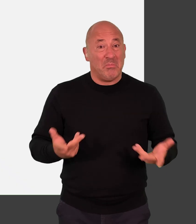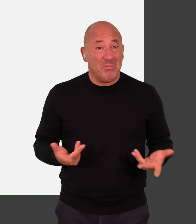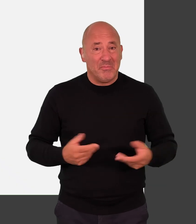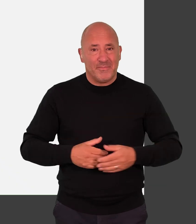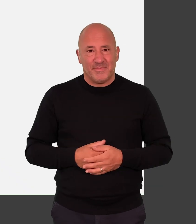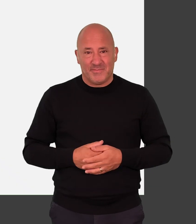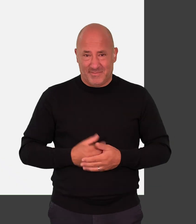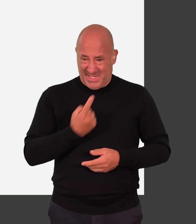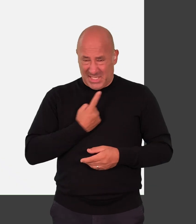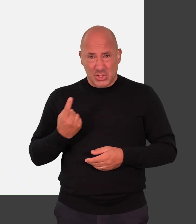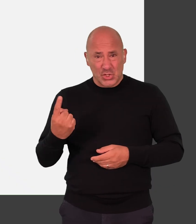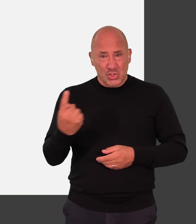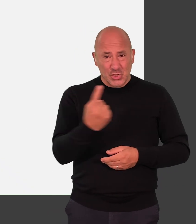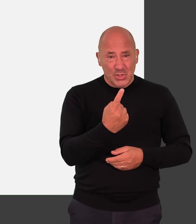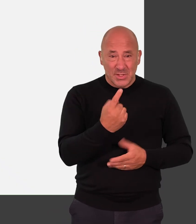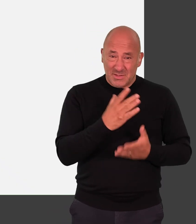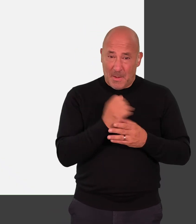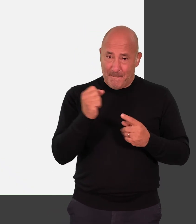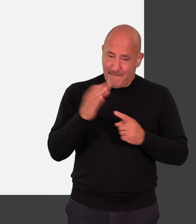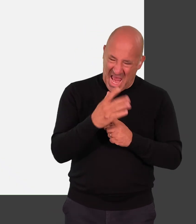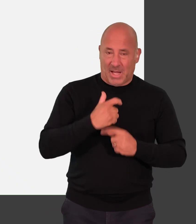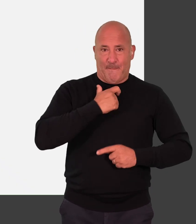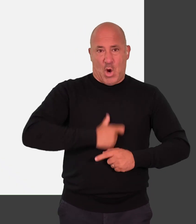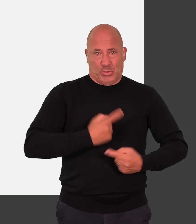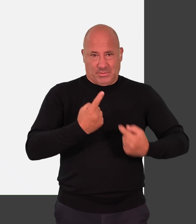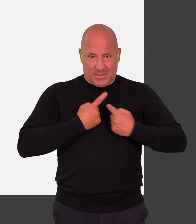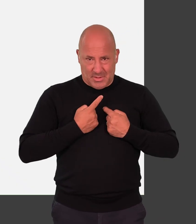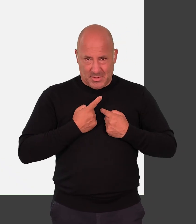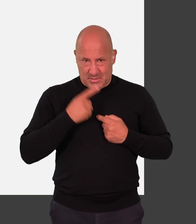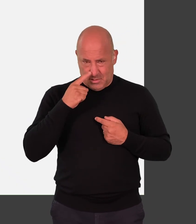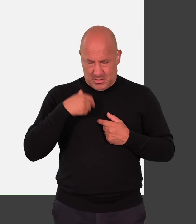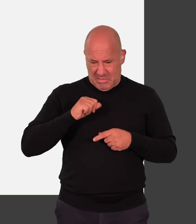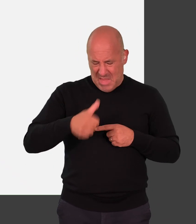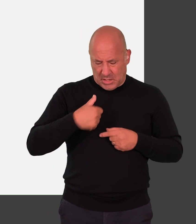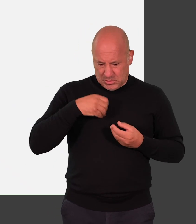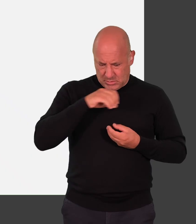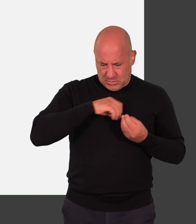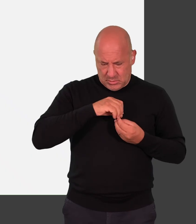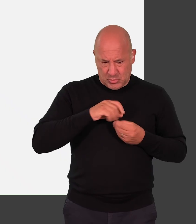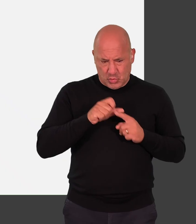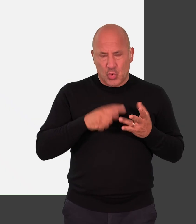Each person needs to be the main player in working out what they do next.